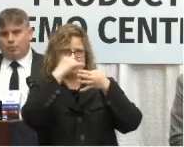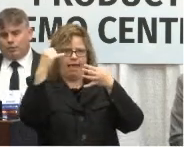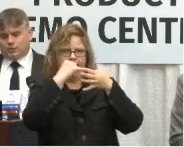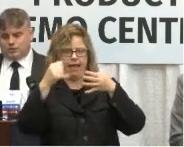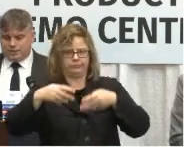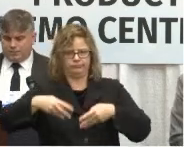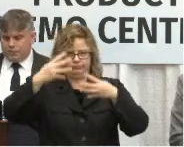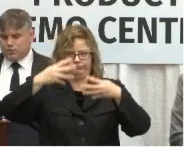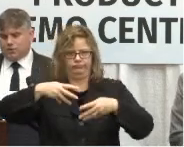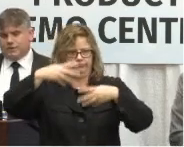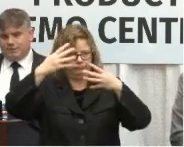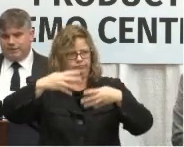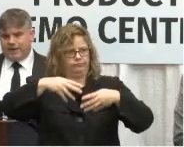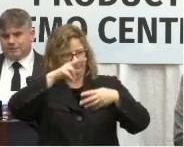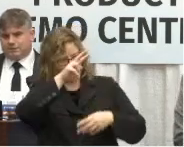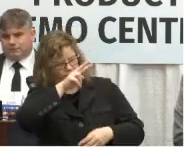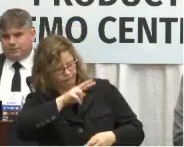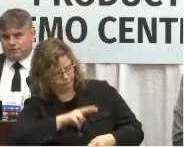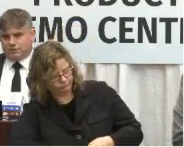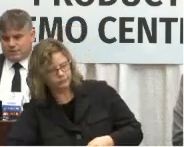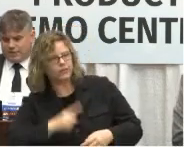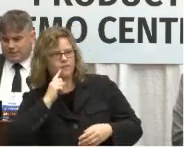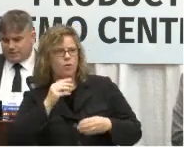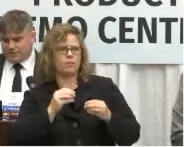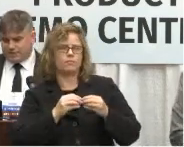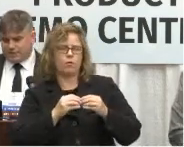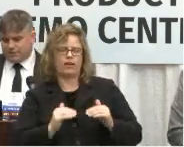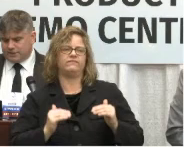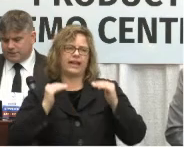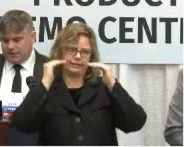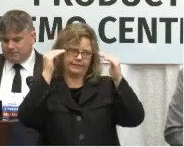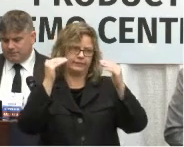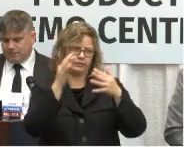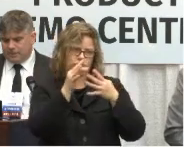which is gonna be used on the advanced features that I'm gonna discuss here in a second.